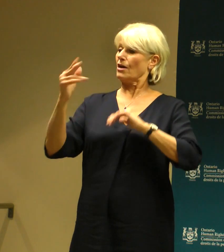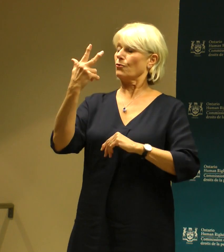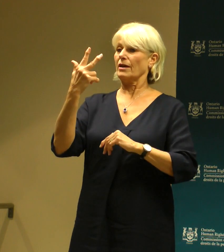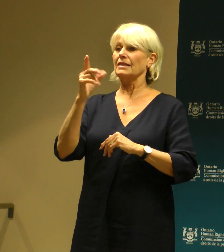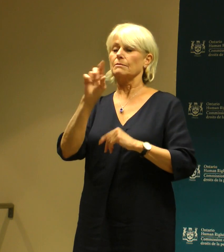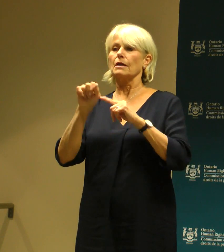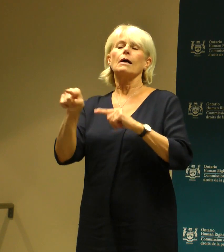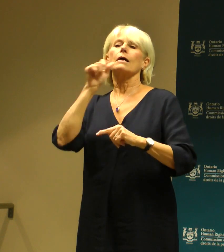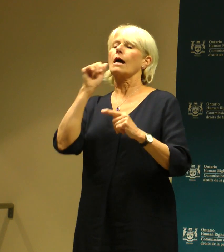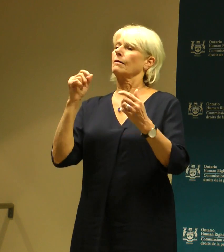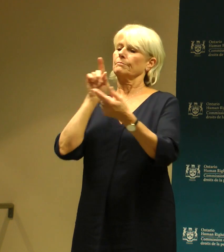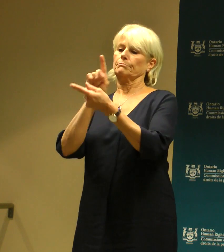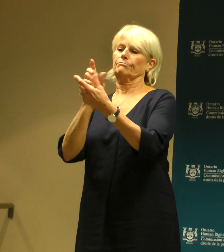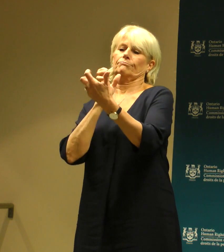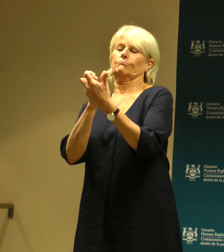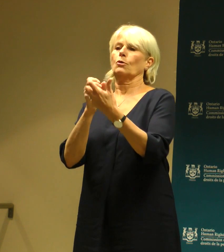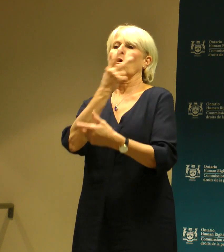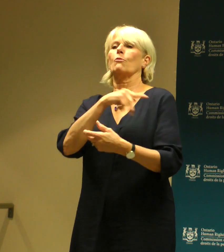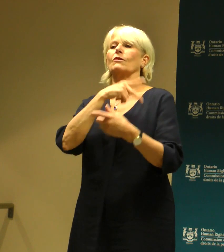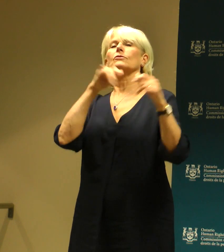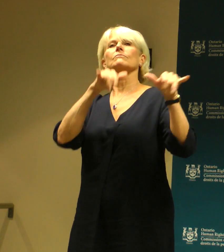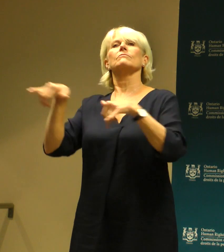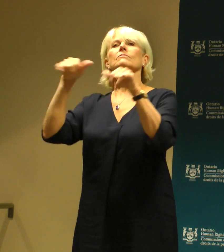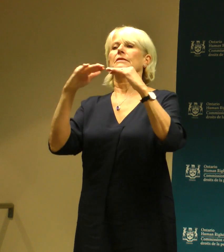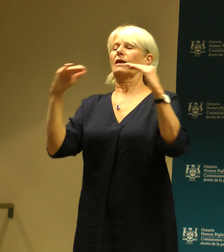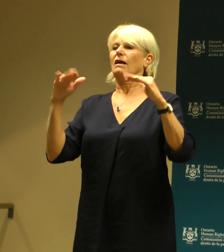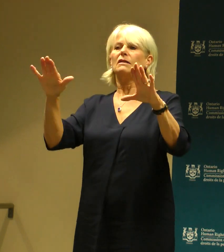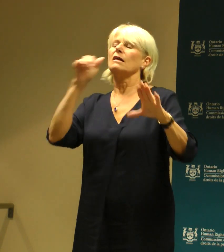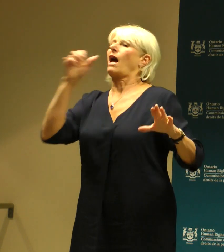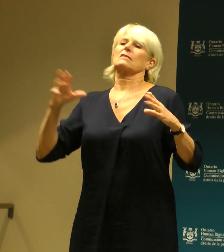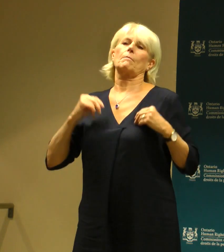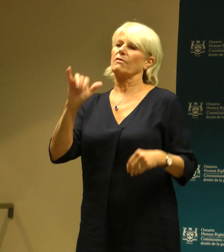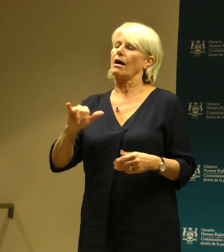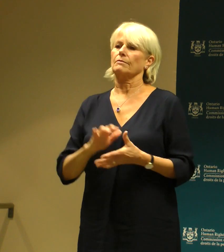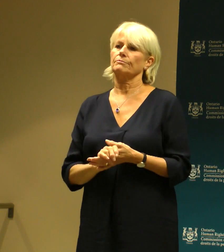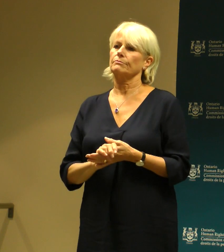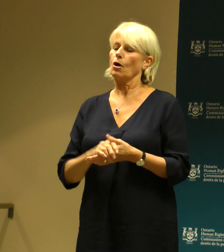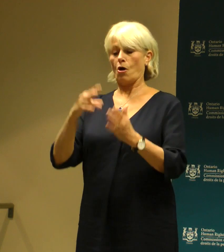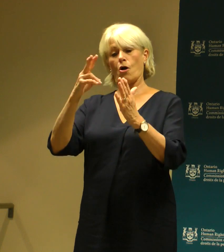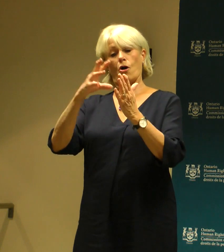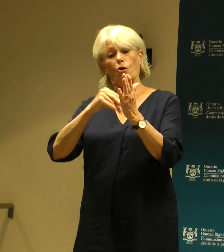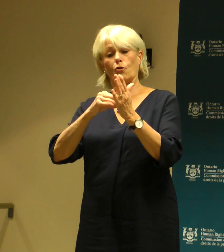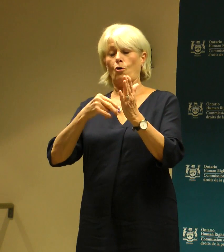meet the provincial standard. This is unacceptable. Learning to read is not a frill.